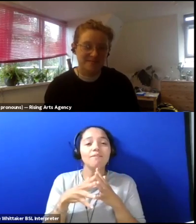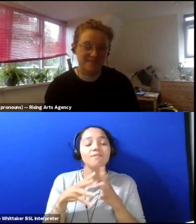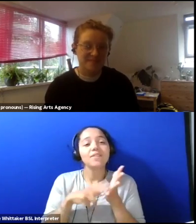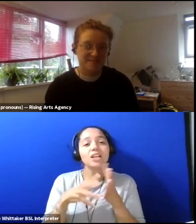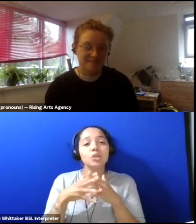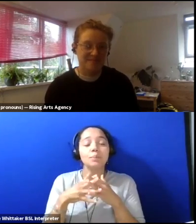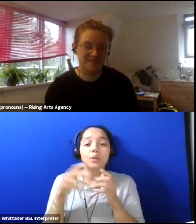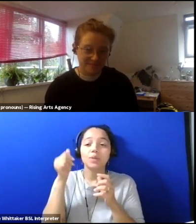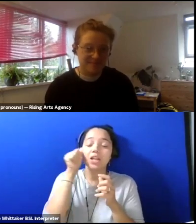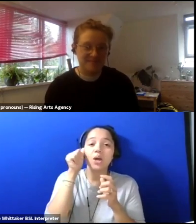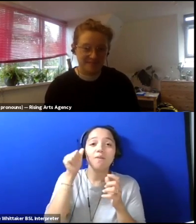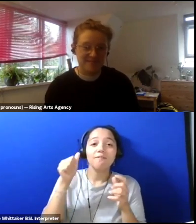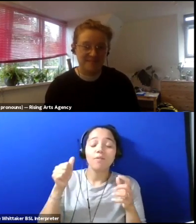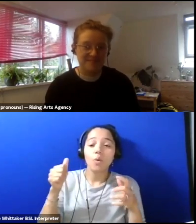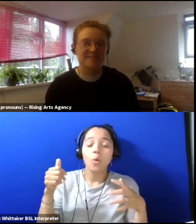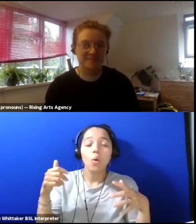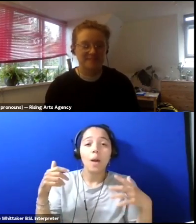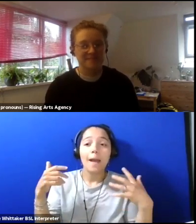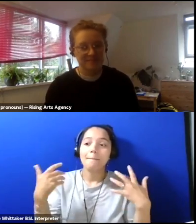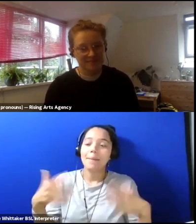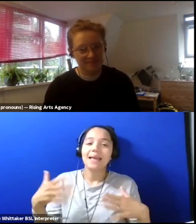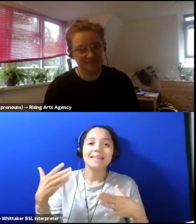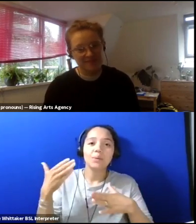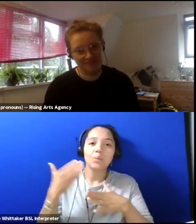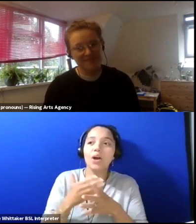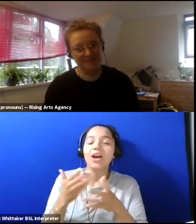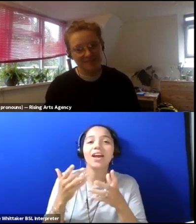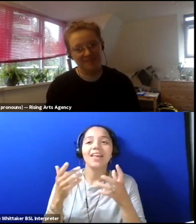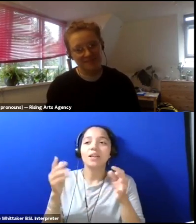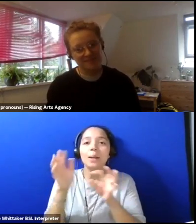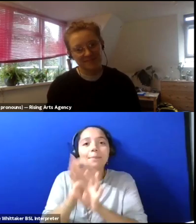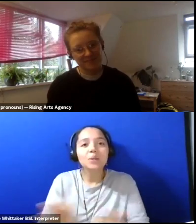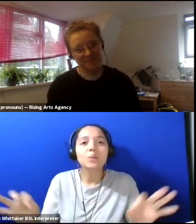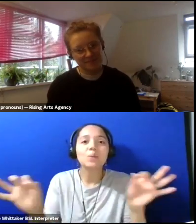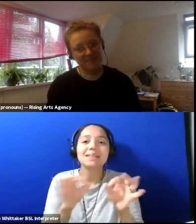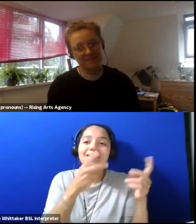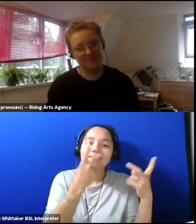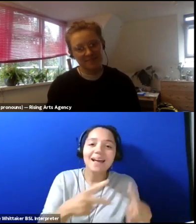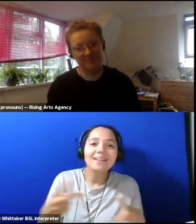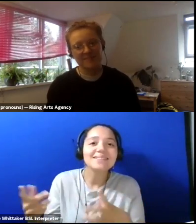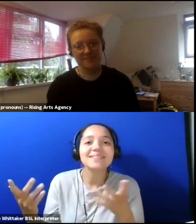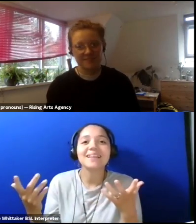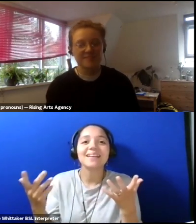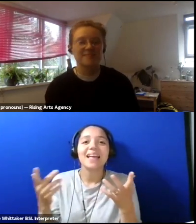for amazing picket lines and loads of music and dancing and amazing speeches.